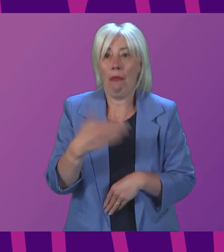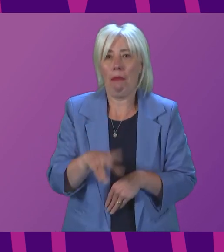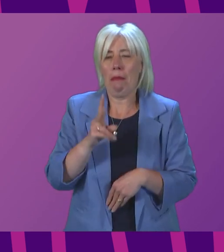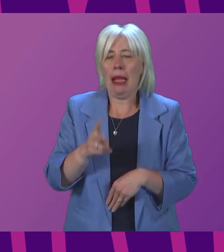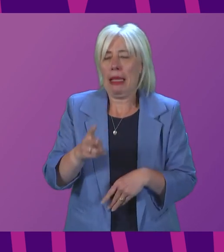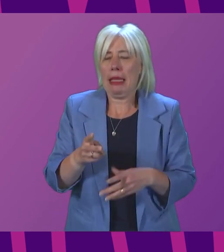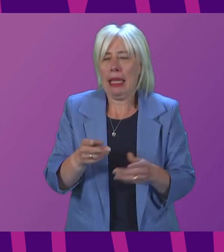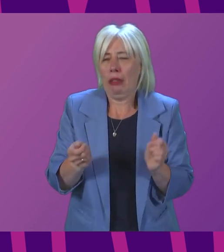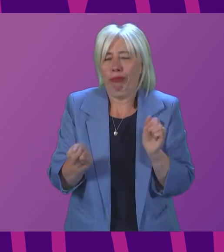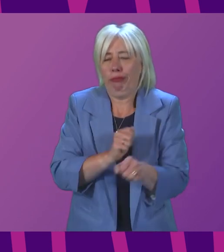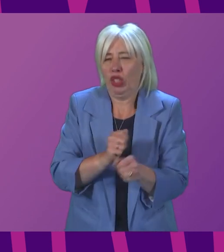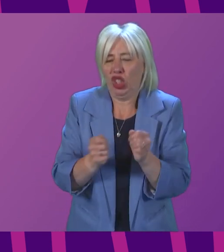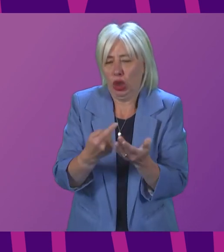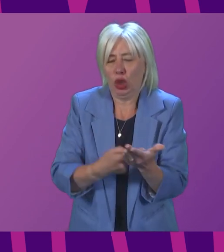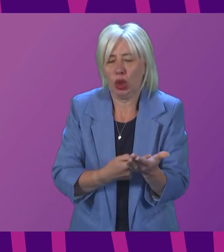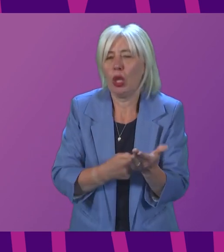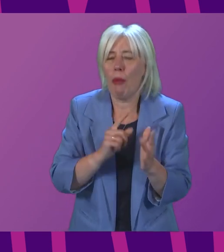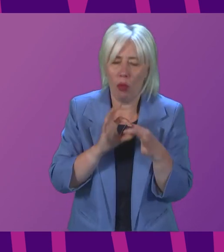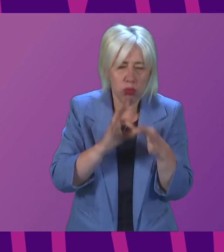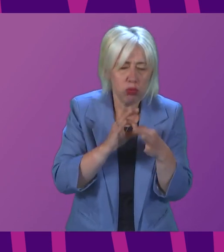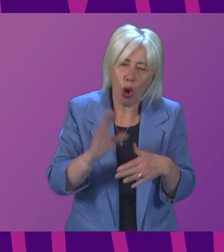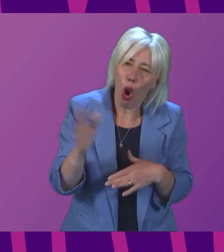We will engage very closely with all those involved and we will, of course, keep Parliament